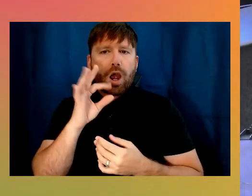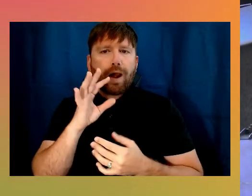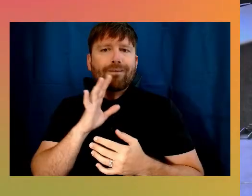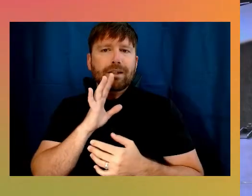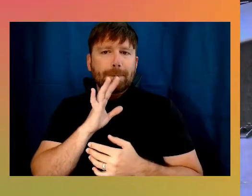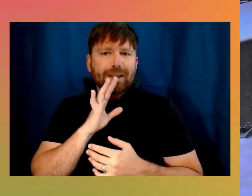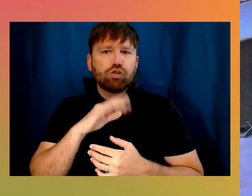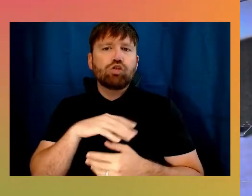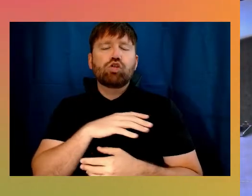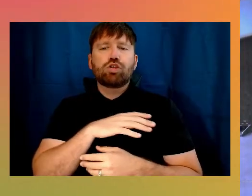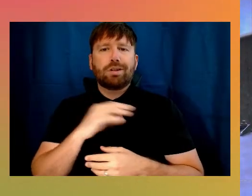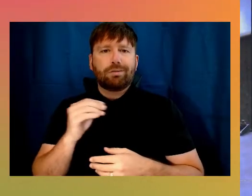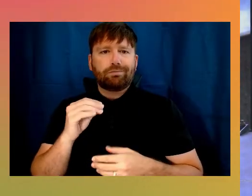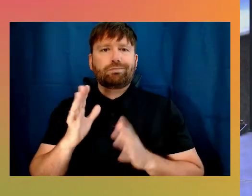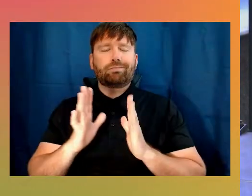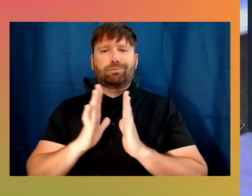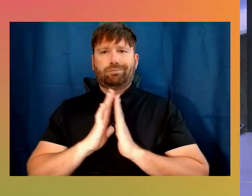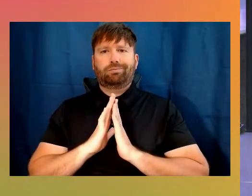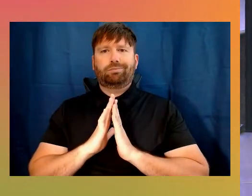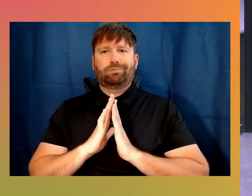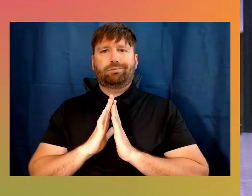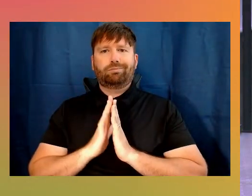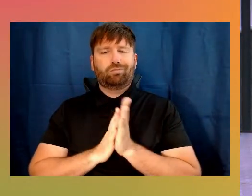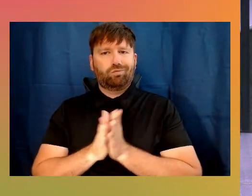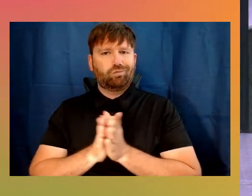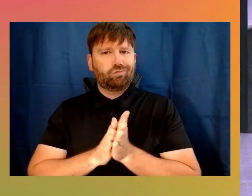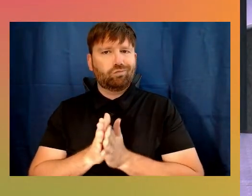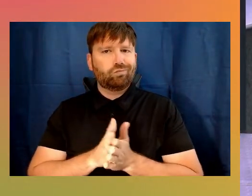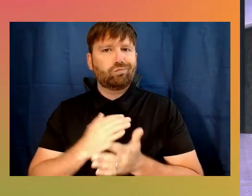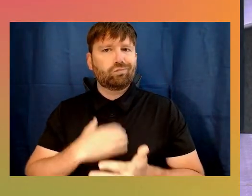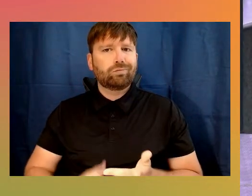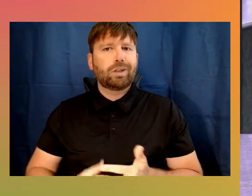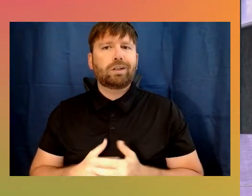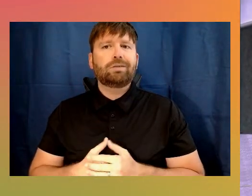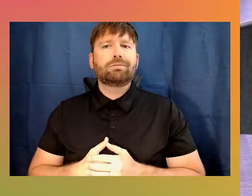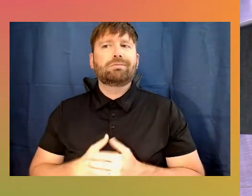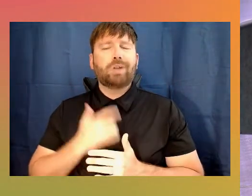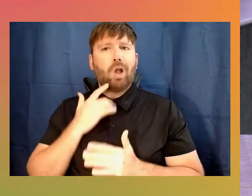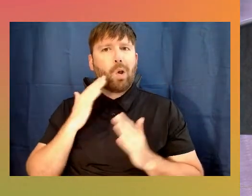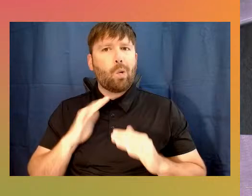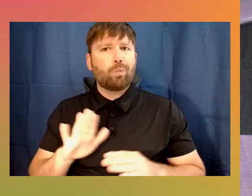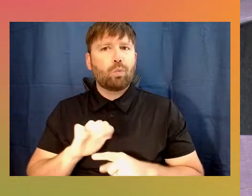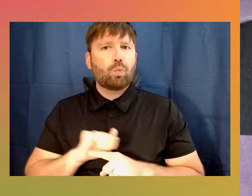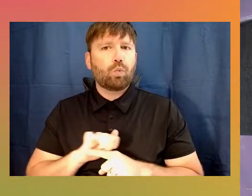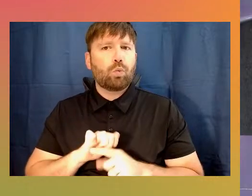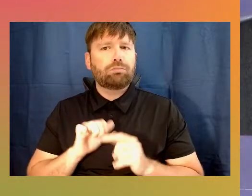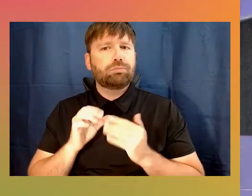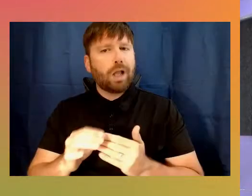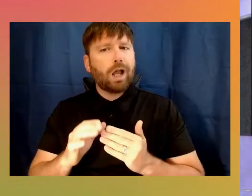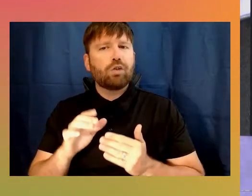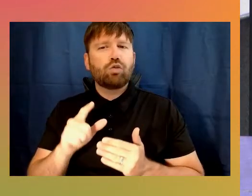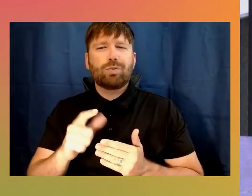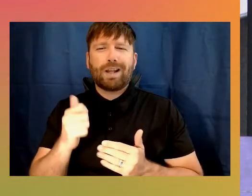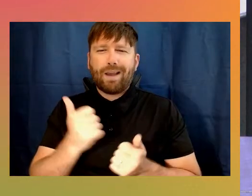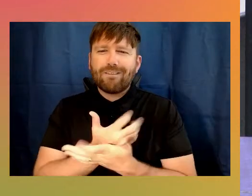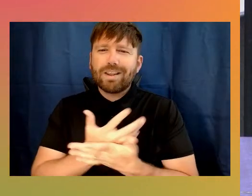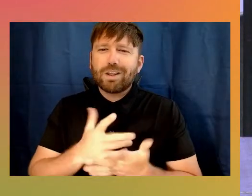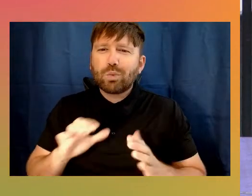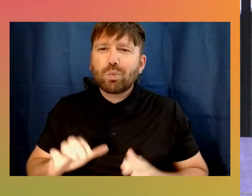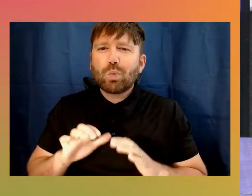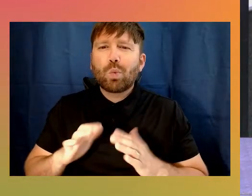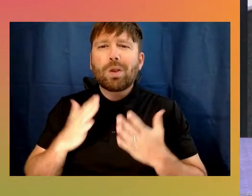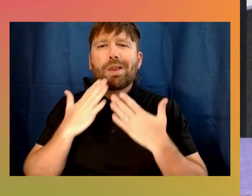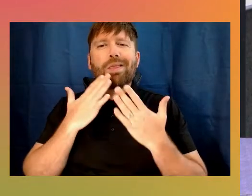THOUGHTFULNESS OF SPEECH, AND